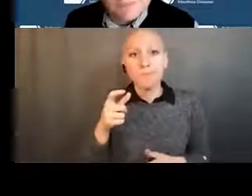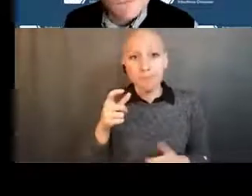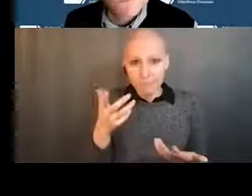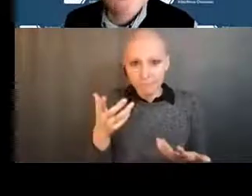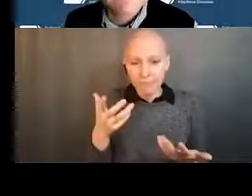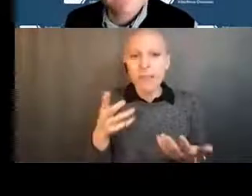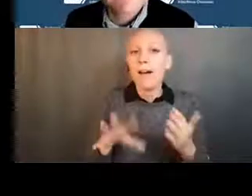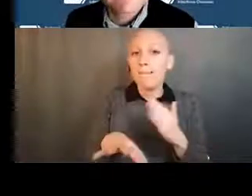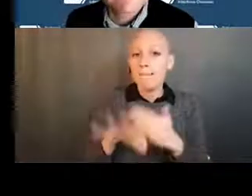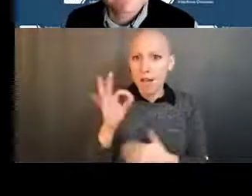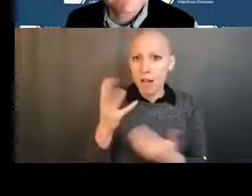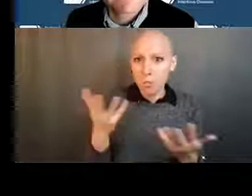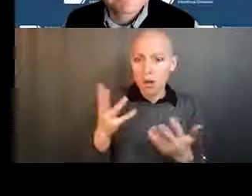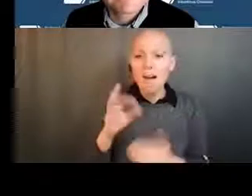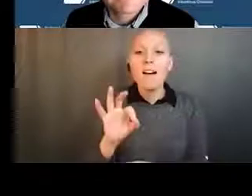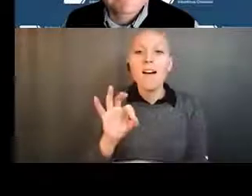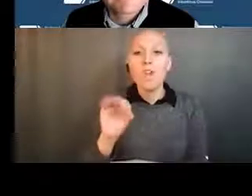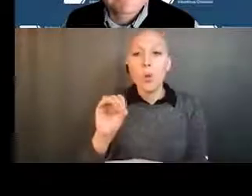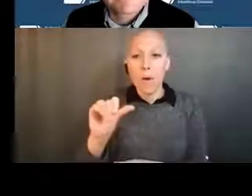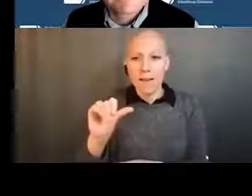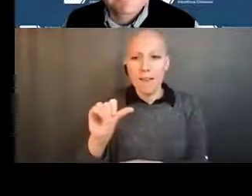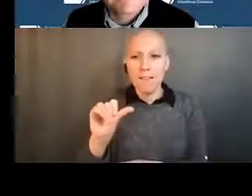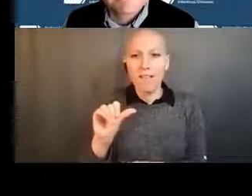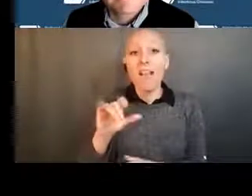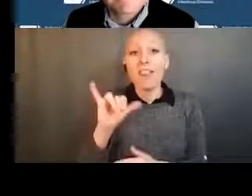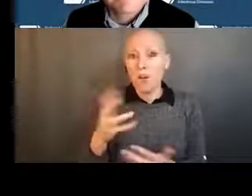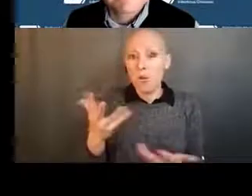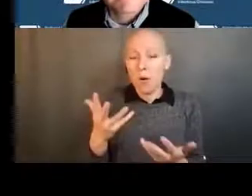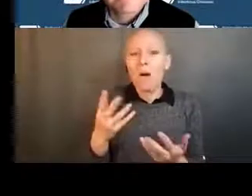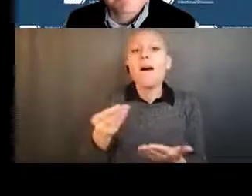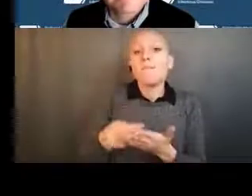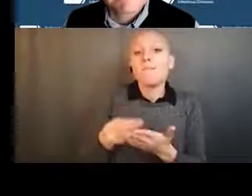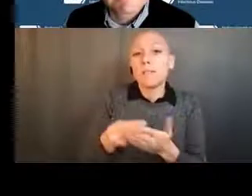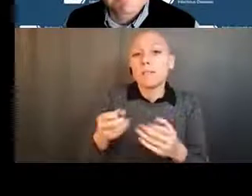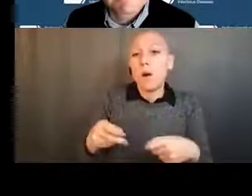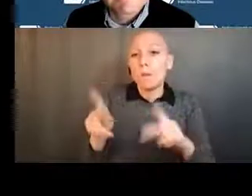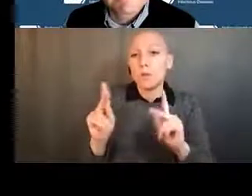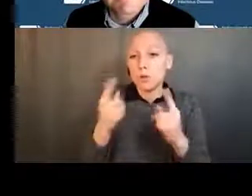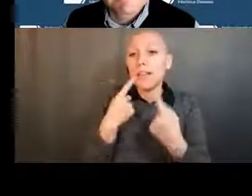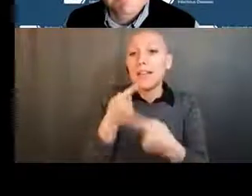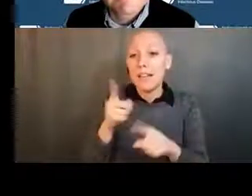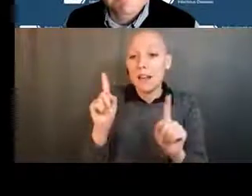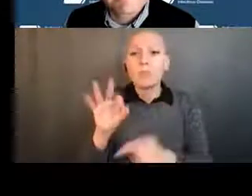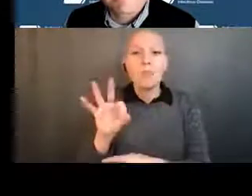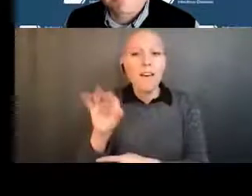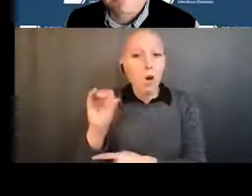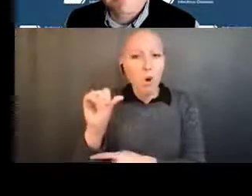or the FOA. You'll head us say that a lot of times throughout this conference. It's always going to be the place